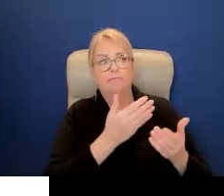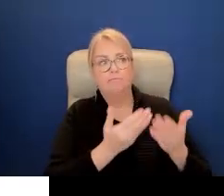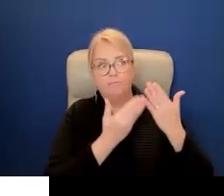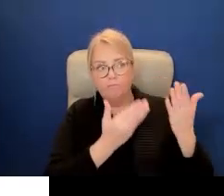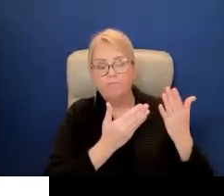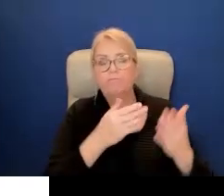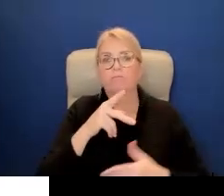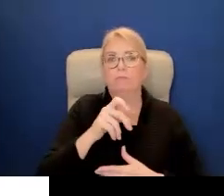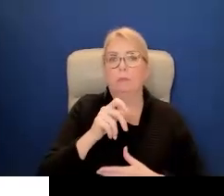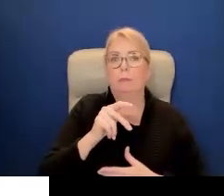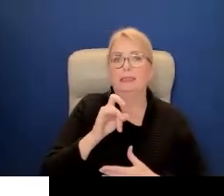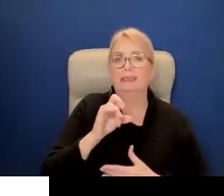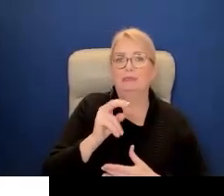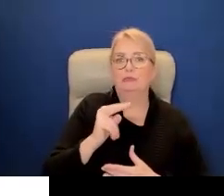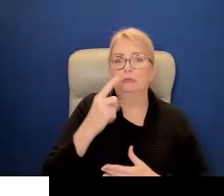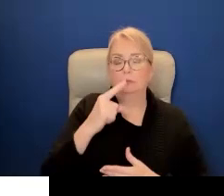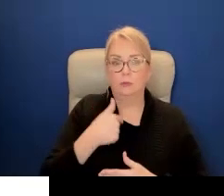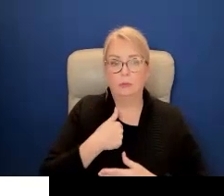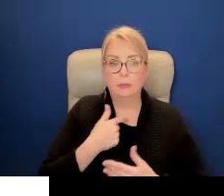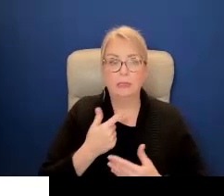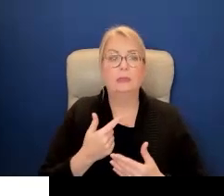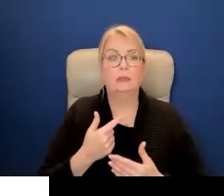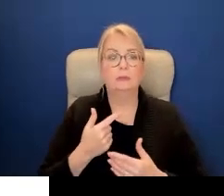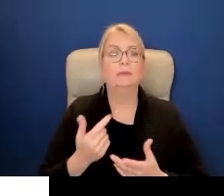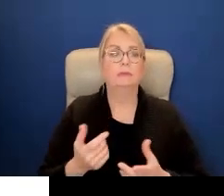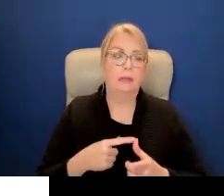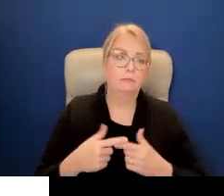The reason I use the term immediate relative is because for immediate